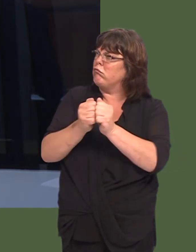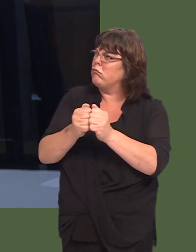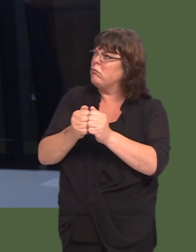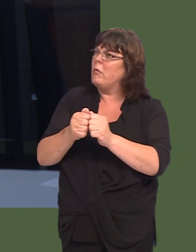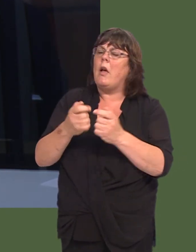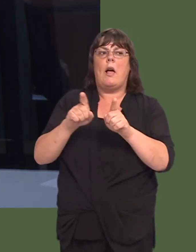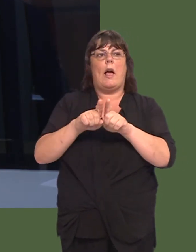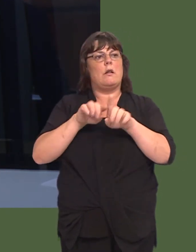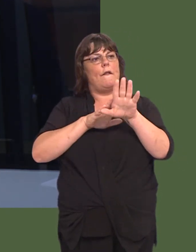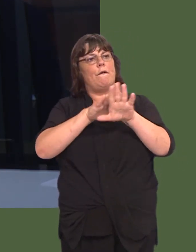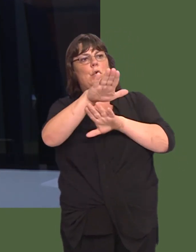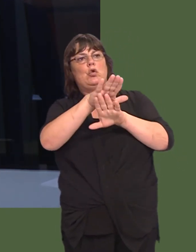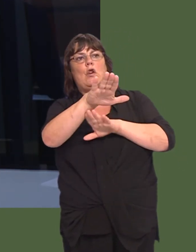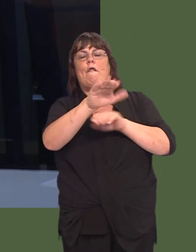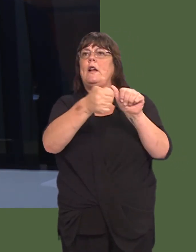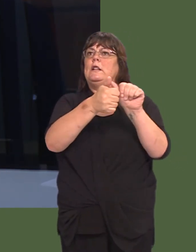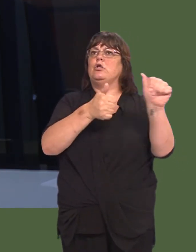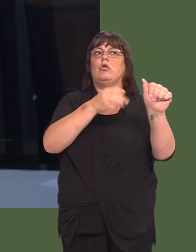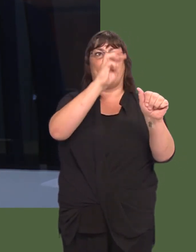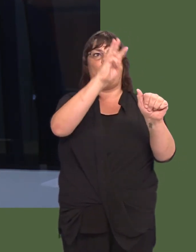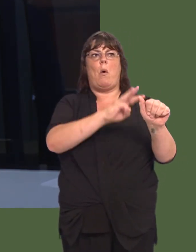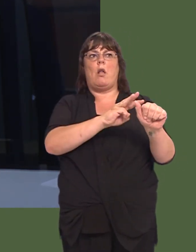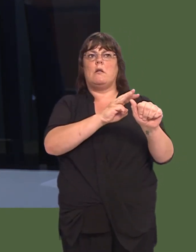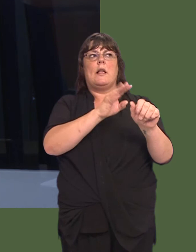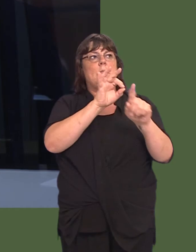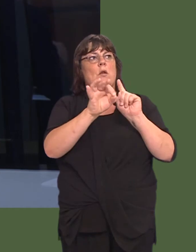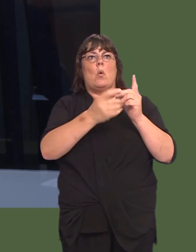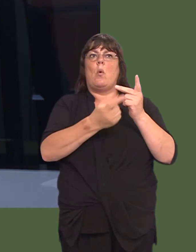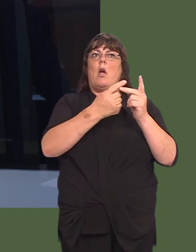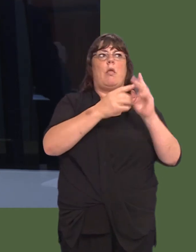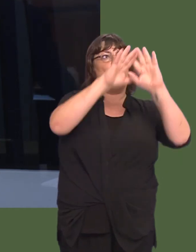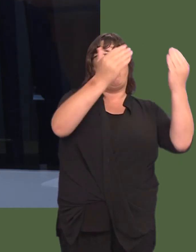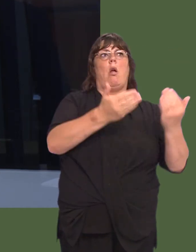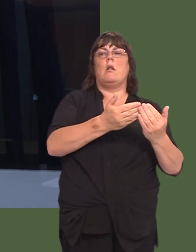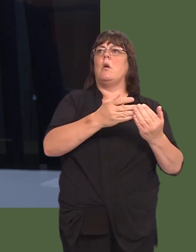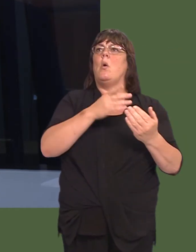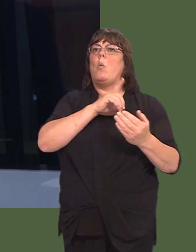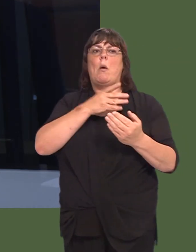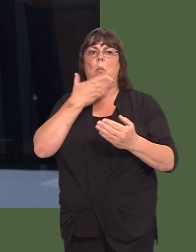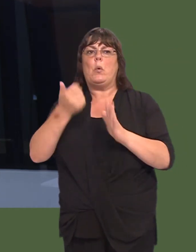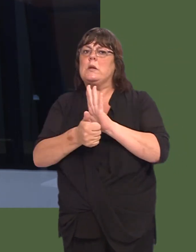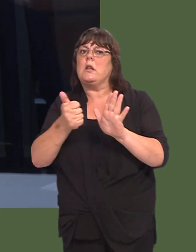What hope is there for a future in industry for Wales on a global level when weíre not providing the next generation with the skills to deliver?